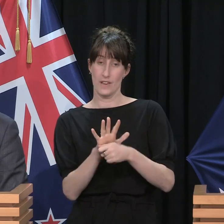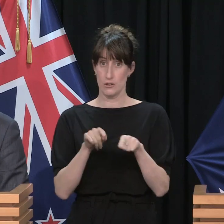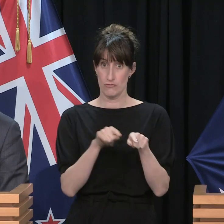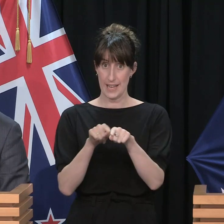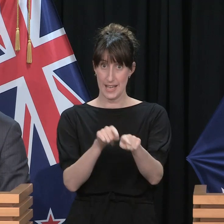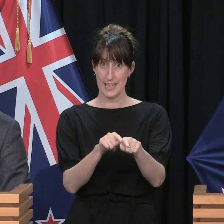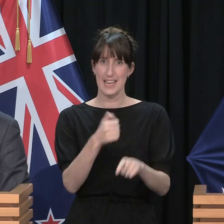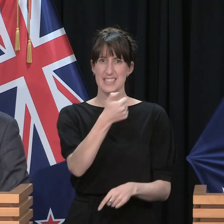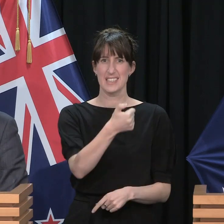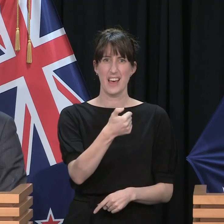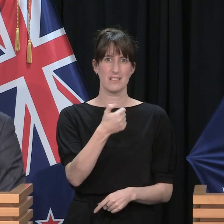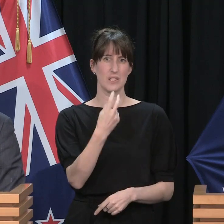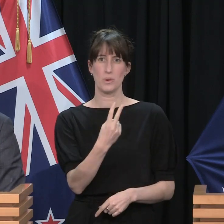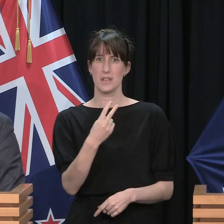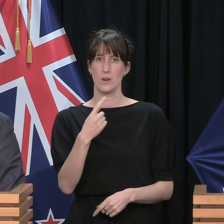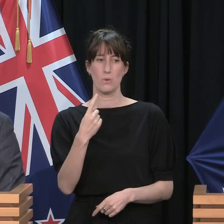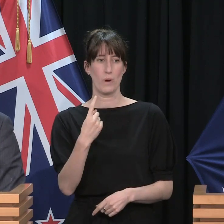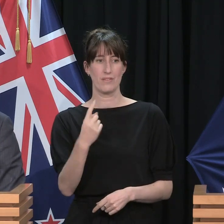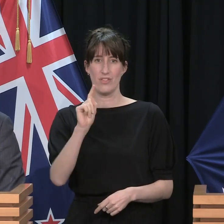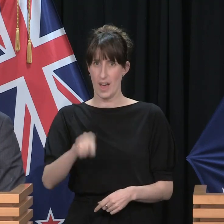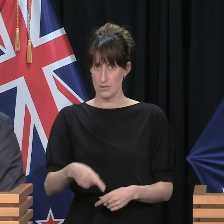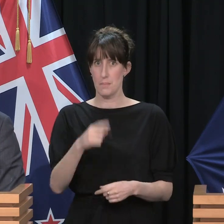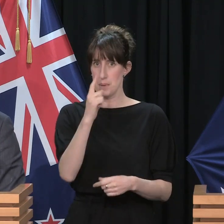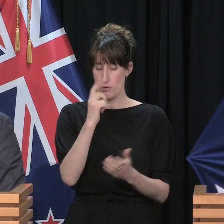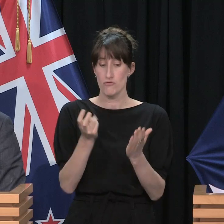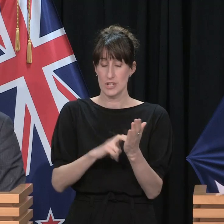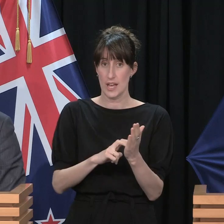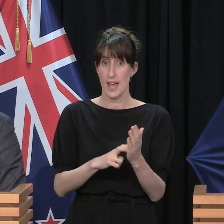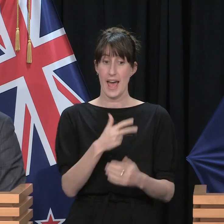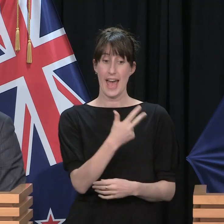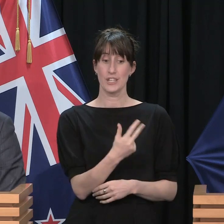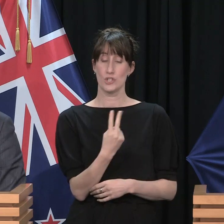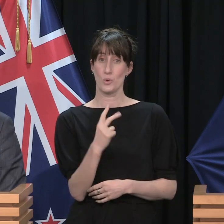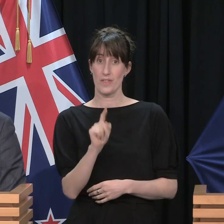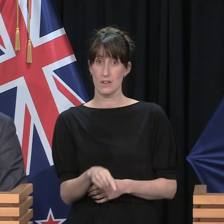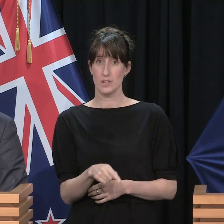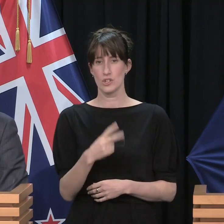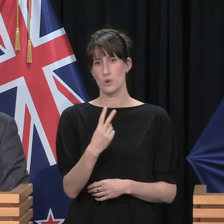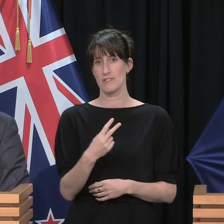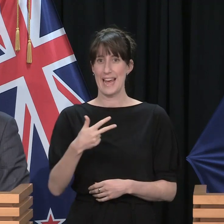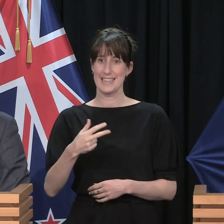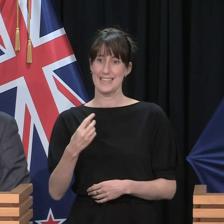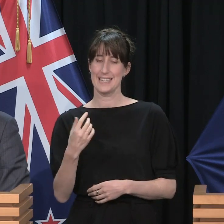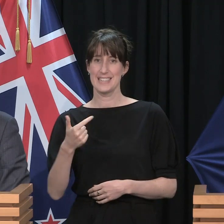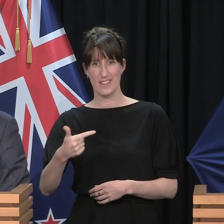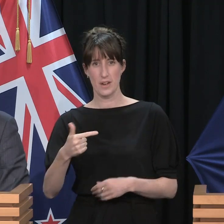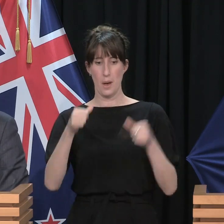COVID Tracer app. We've now